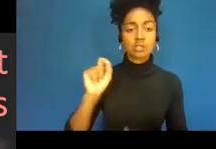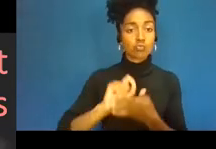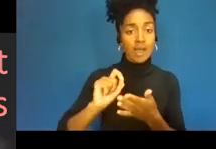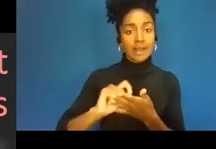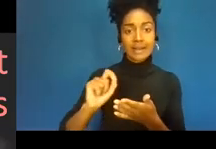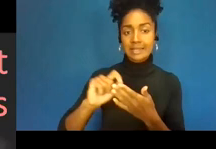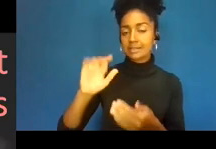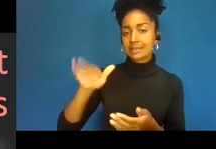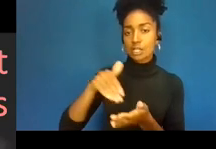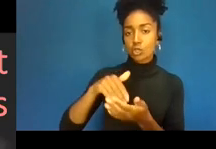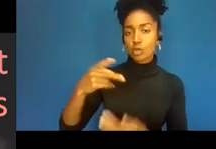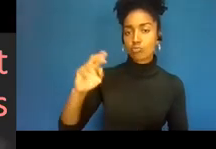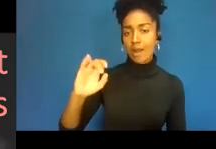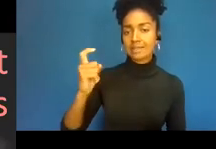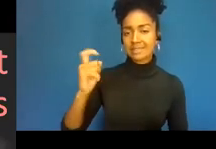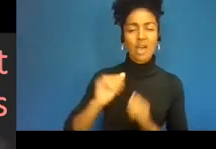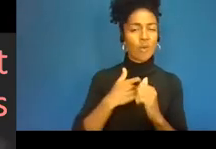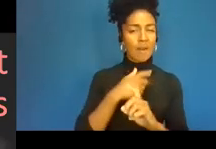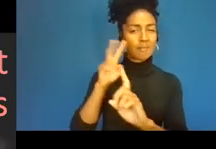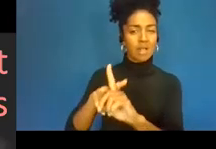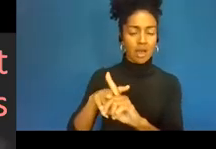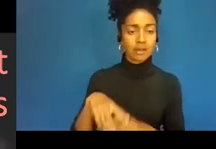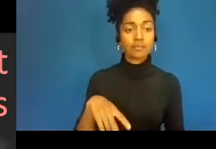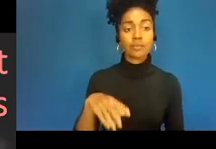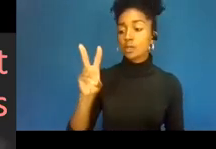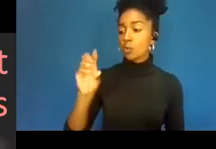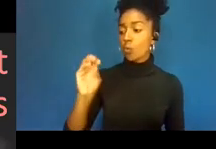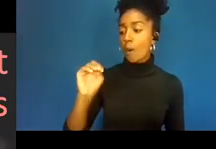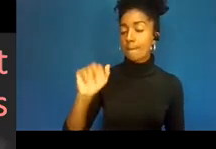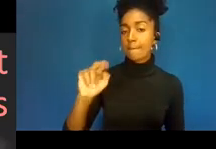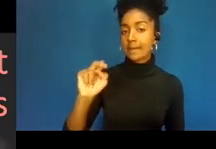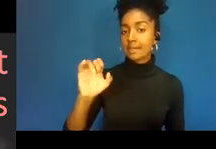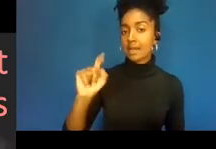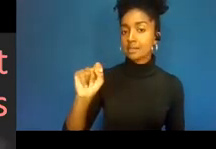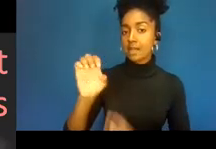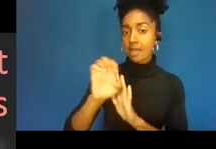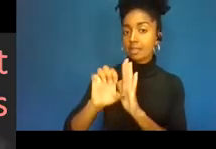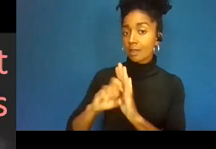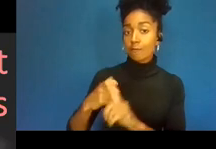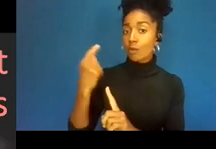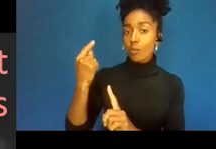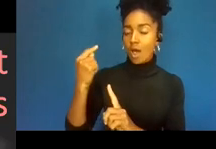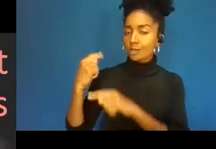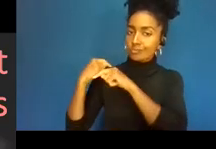Womanist ethics comes from a tradition of Black women theologians